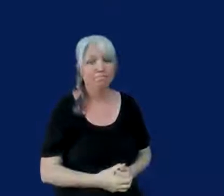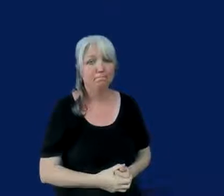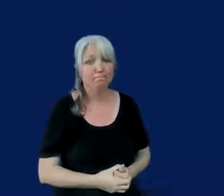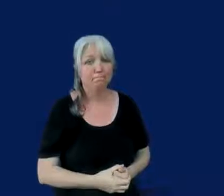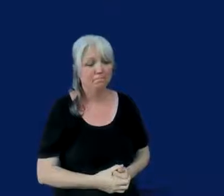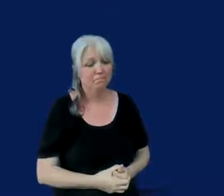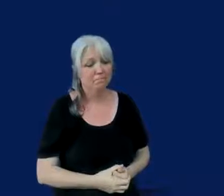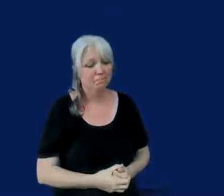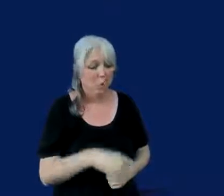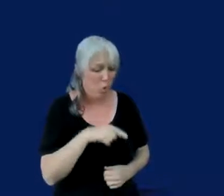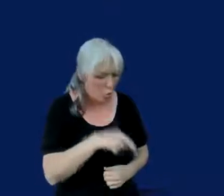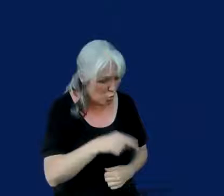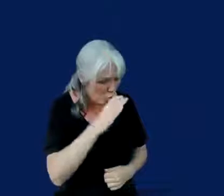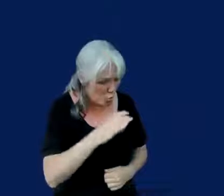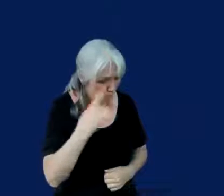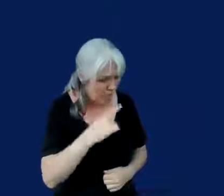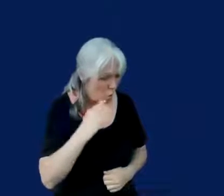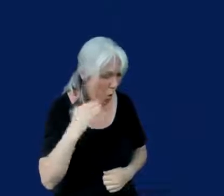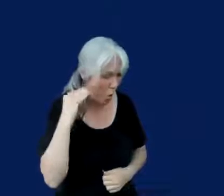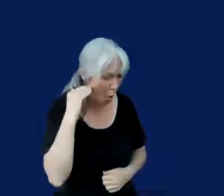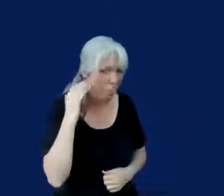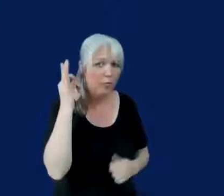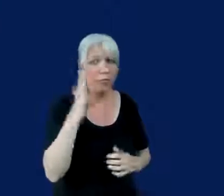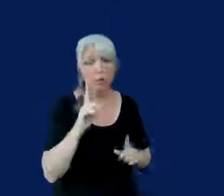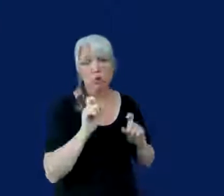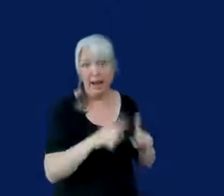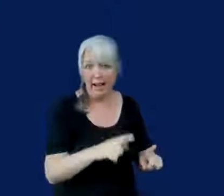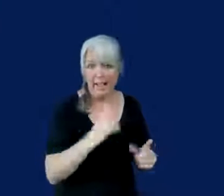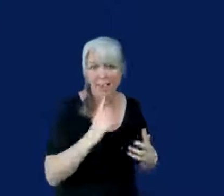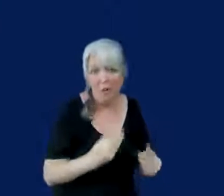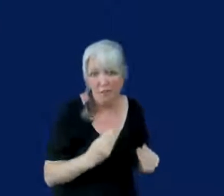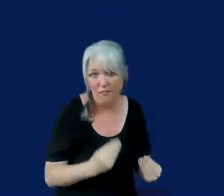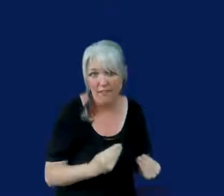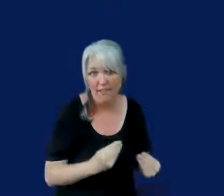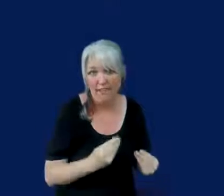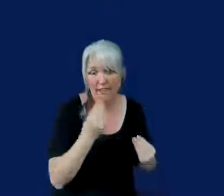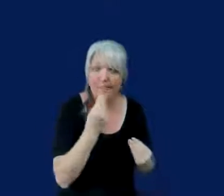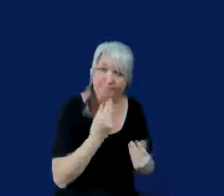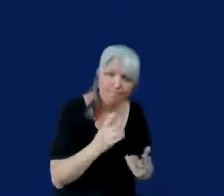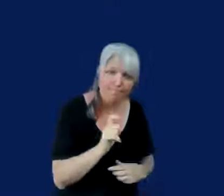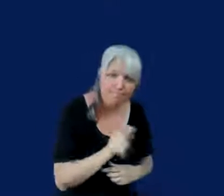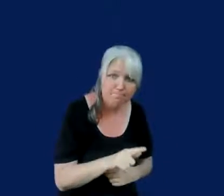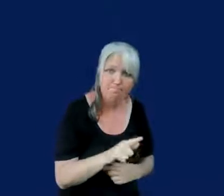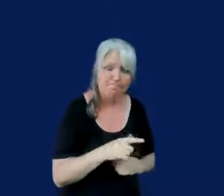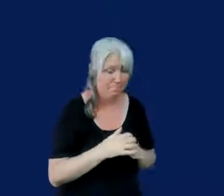Are you looking for a home?” the preacher asked, real soft, to Winn-Dixie.